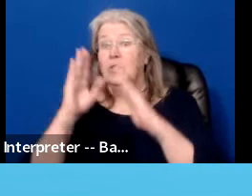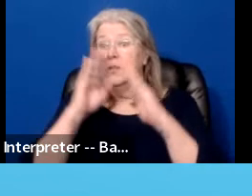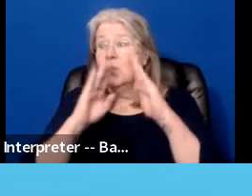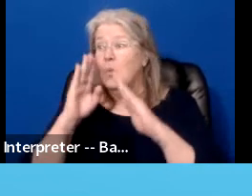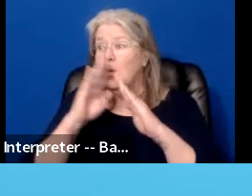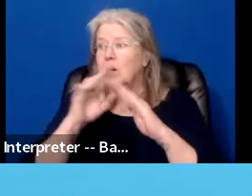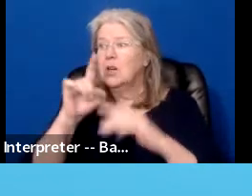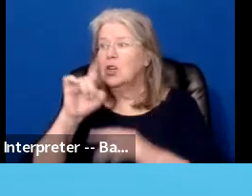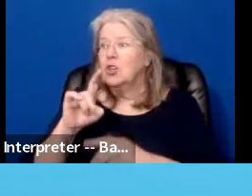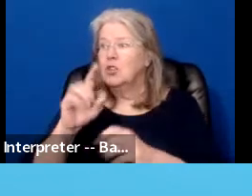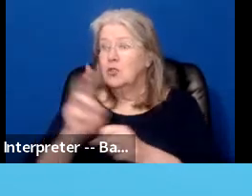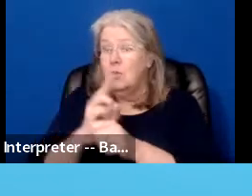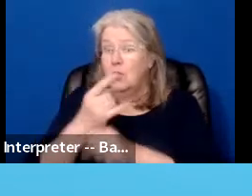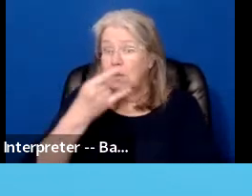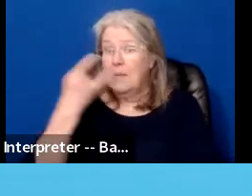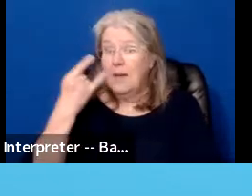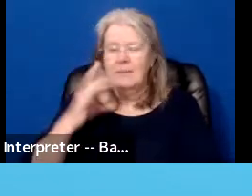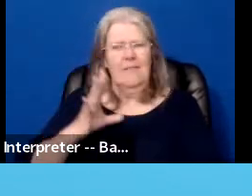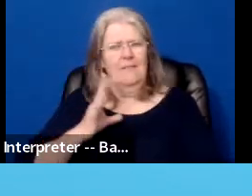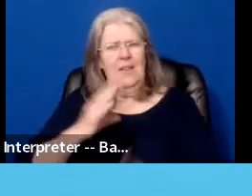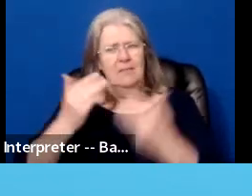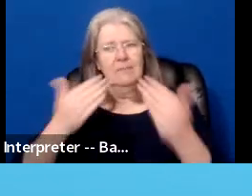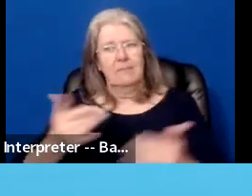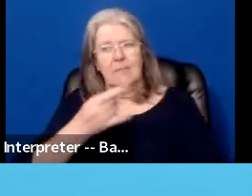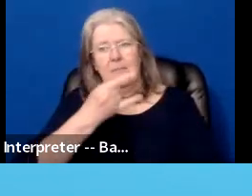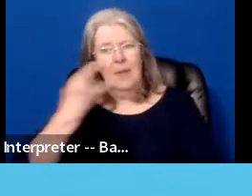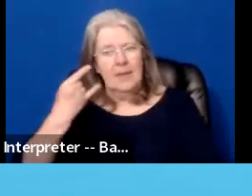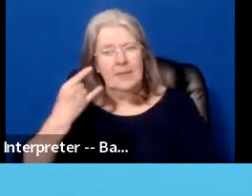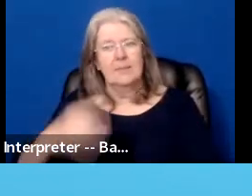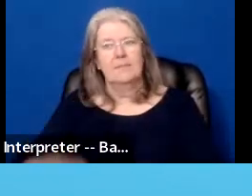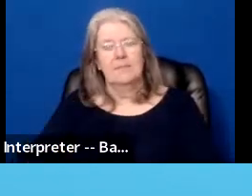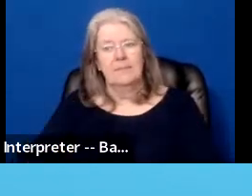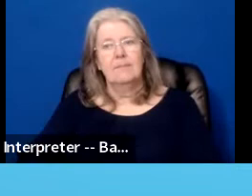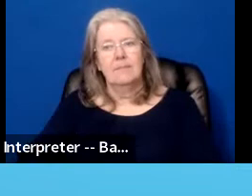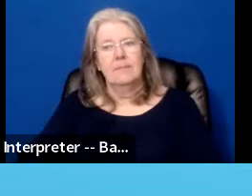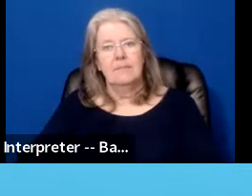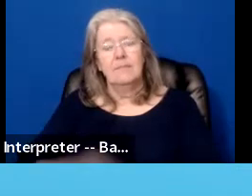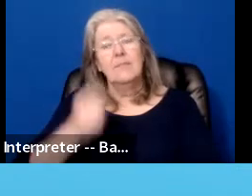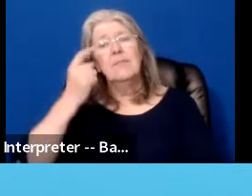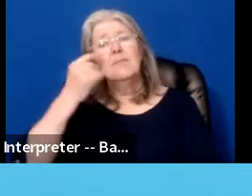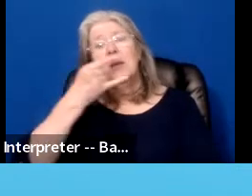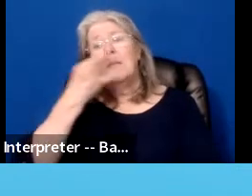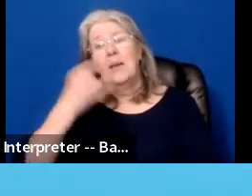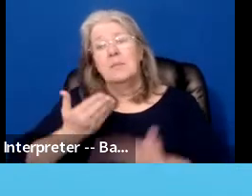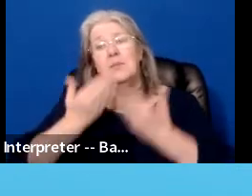should you wear a mask? Certainly, because masks do provide protection, even if it's only one